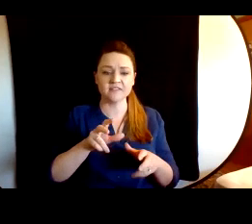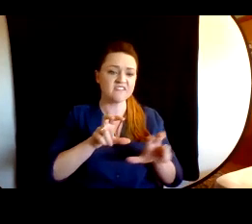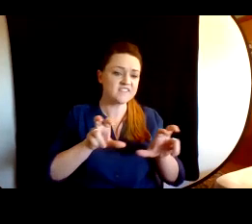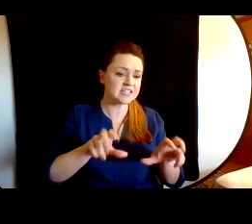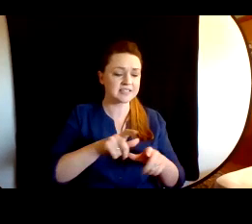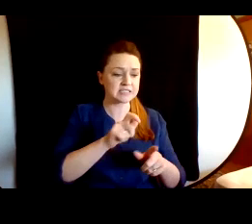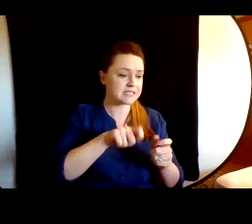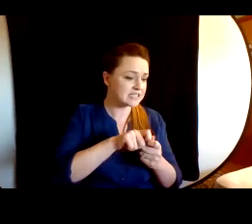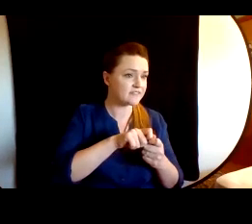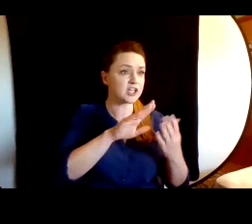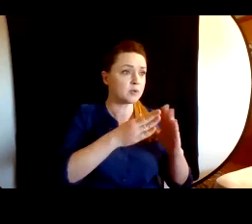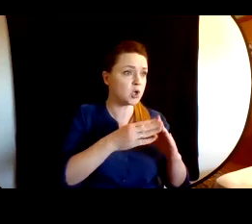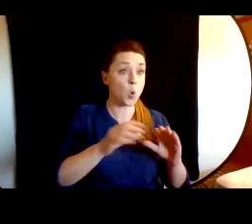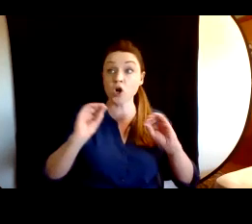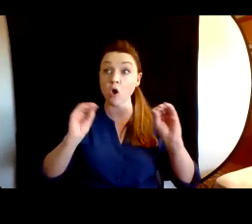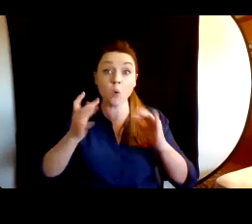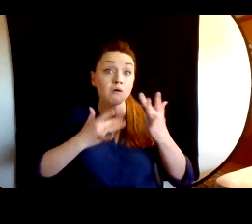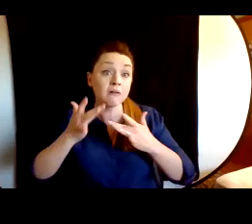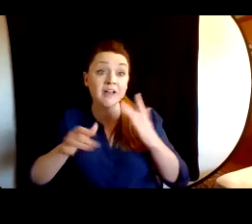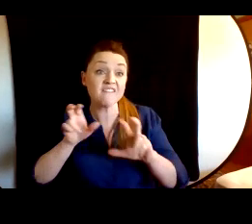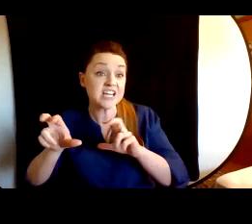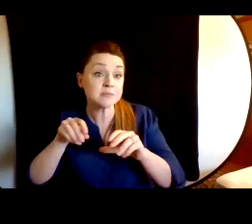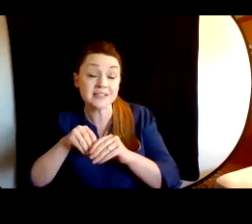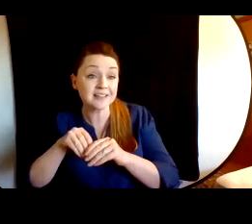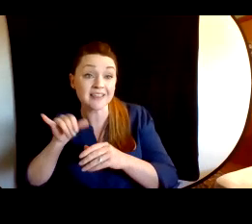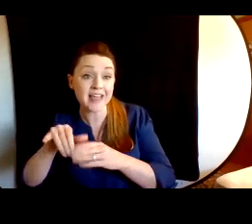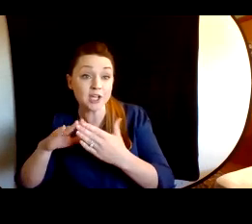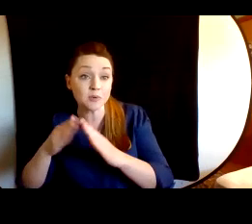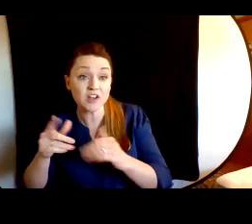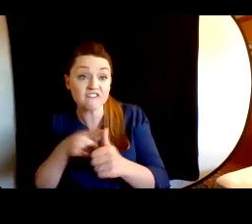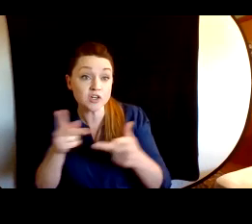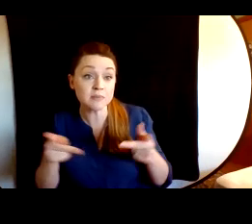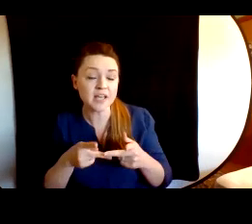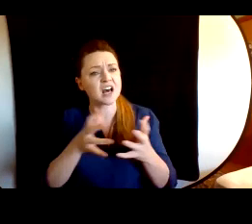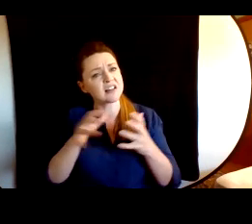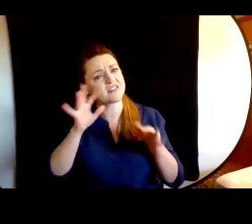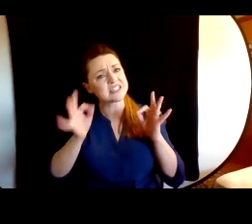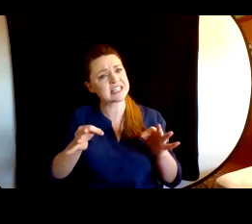or whether it was to never invest in the first place. A lot of decisions that have been made have caused additional harm